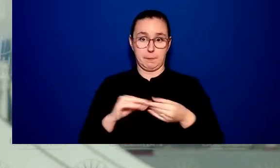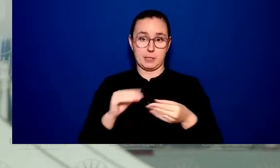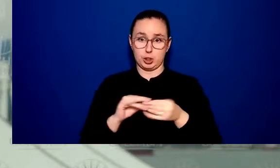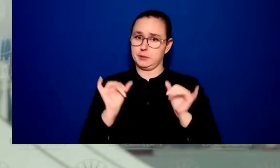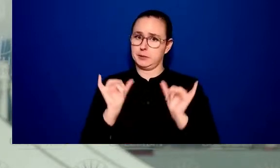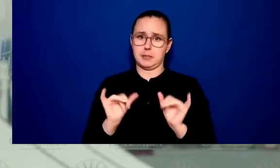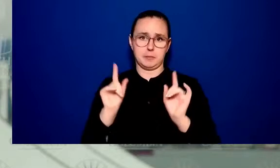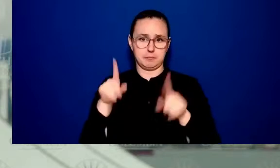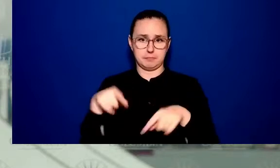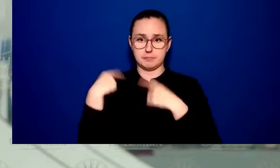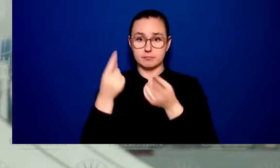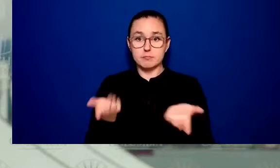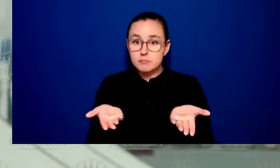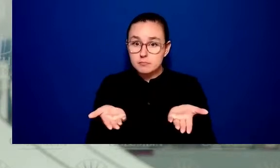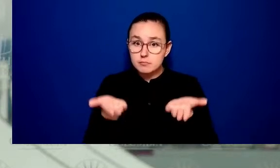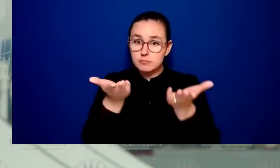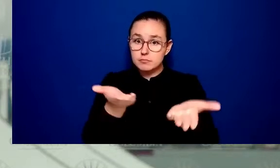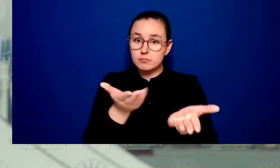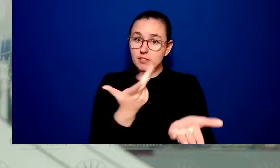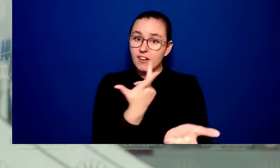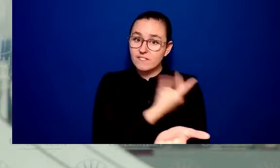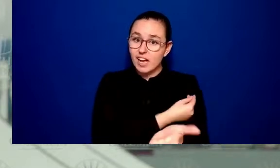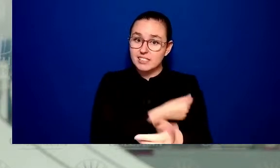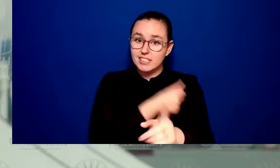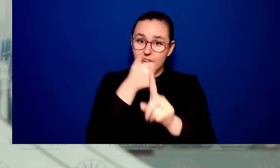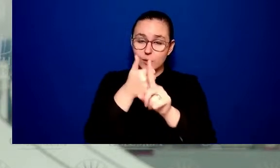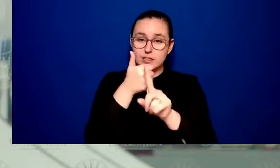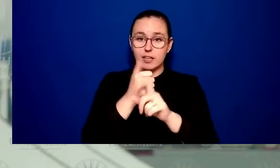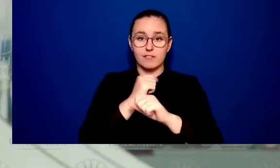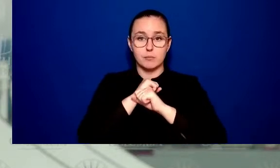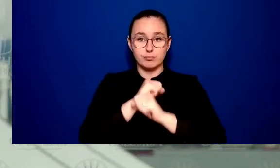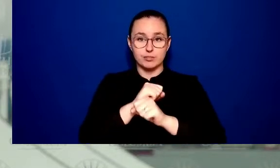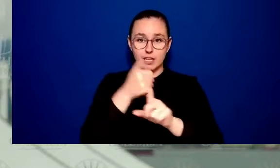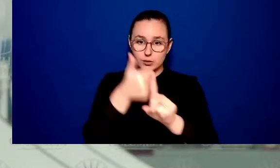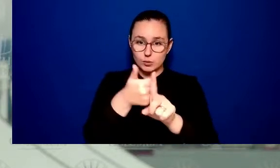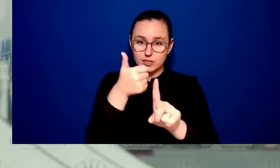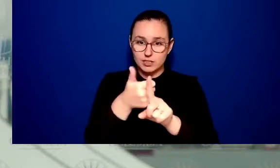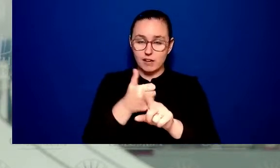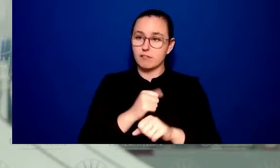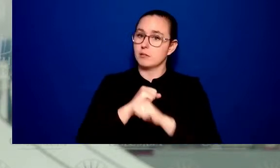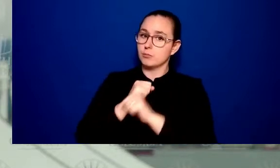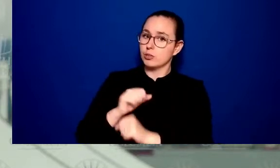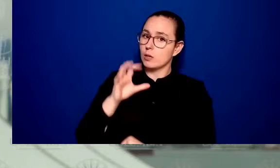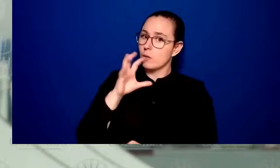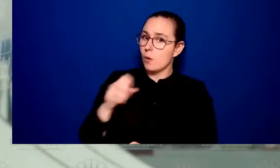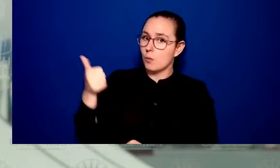vulnerable seniors in long term care. Long term care workers who have received their first